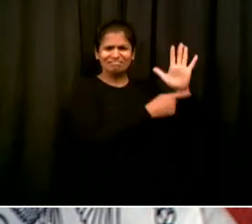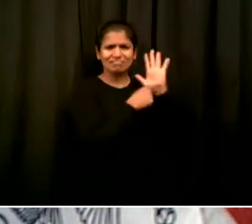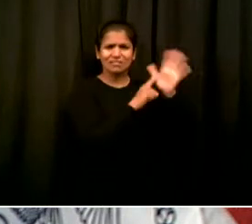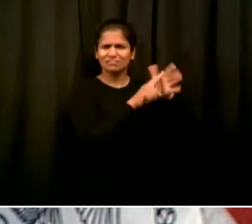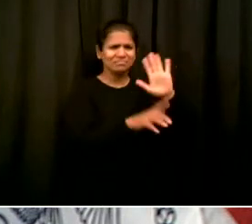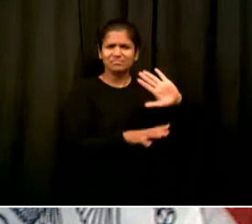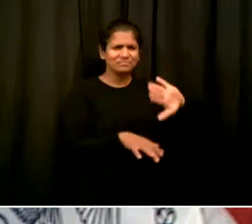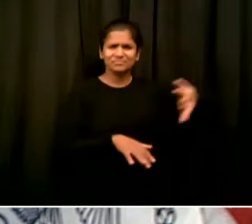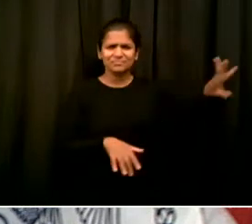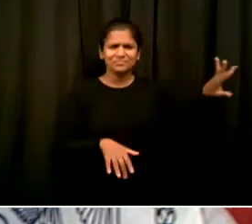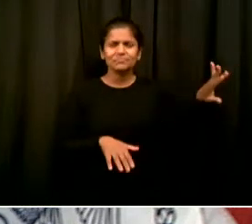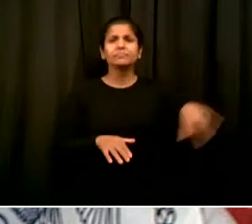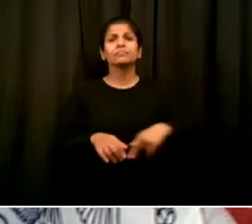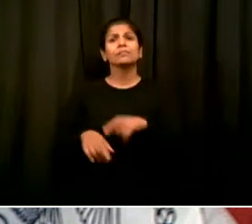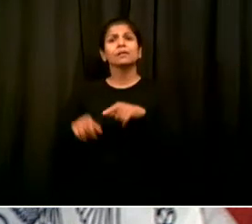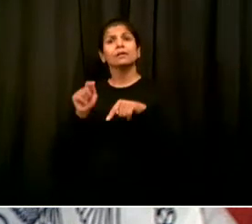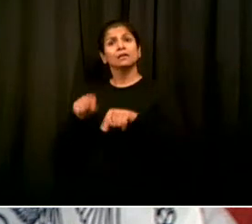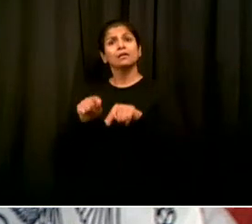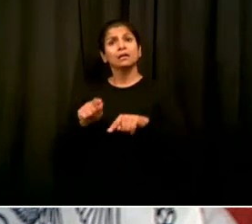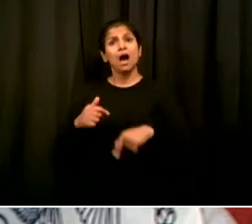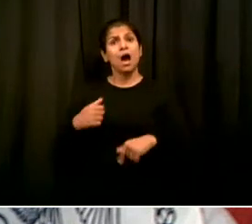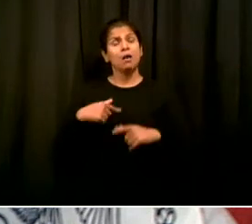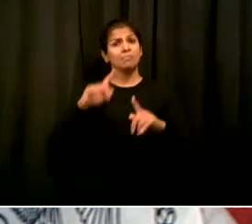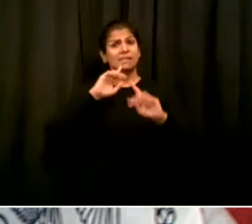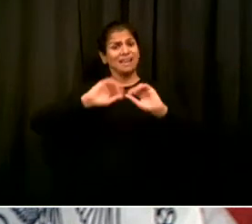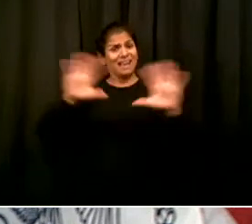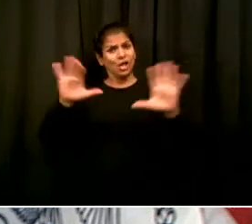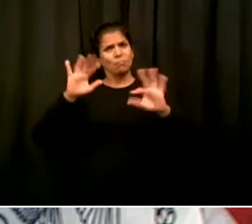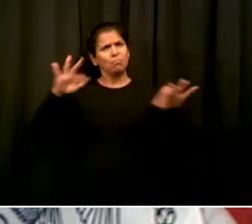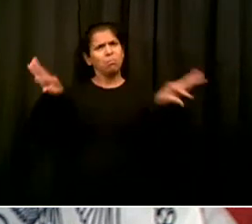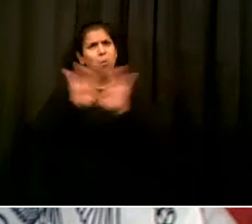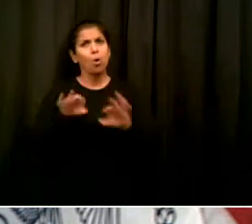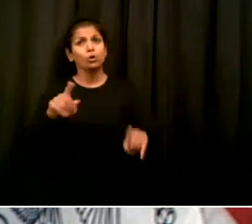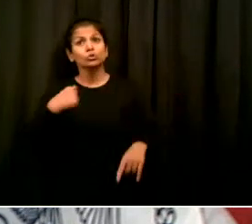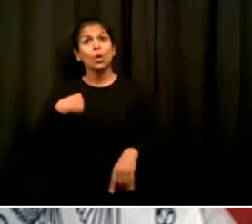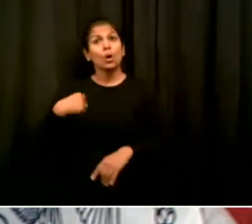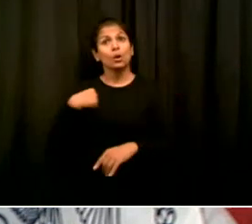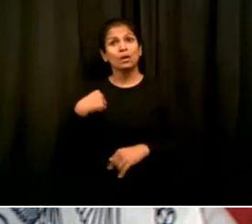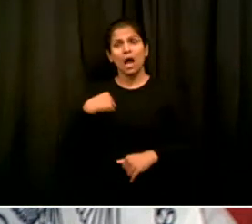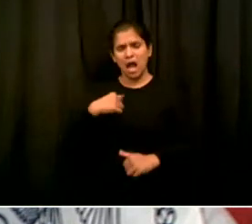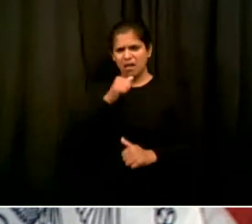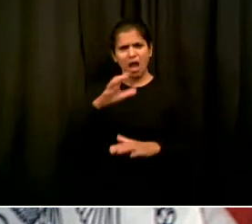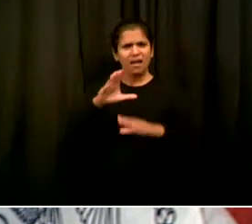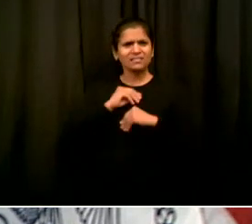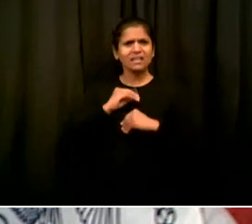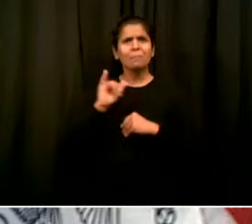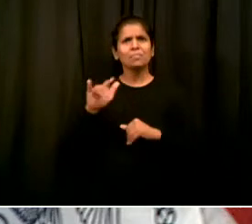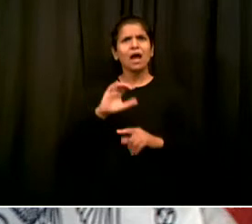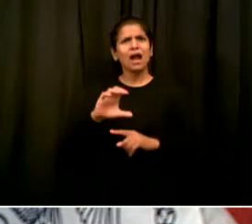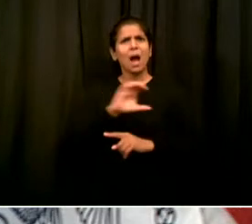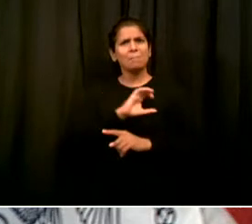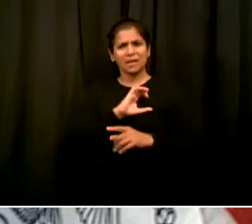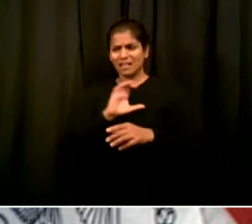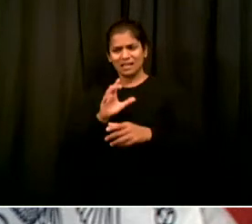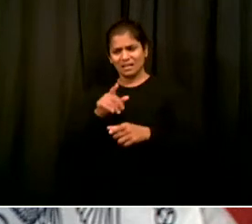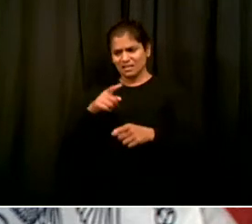EXPRRSESED IF THE LAW AND IN THE RULES OF THE DEPARTMENT BUT WHAT IS CLEAR TO